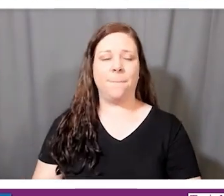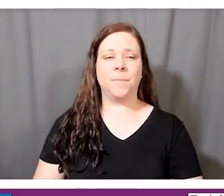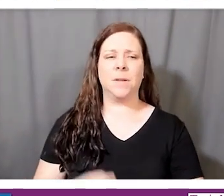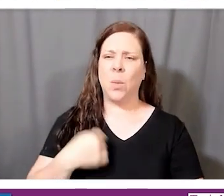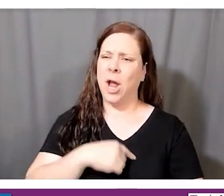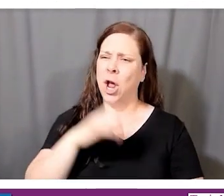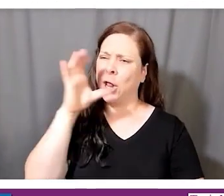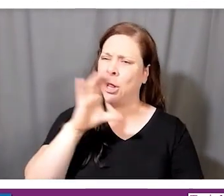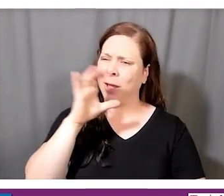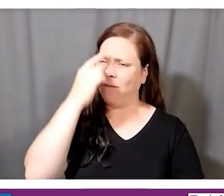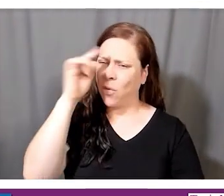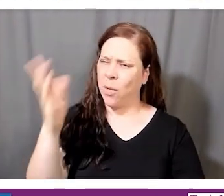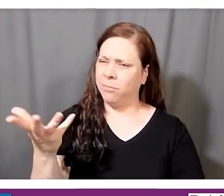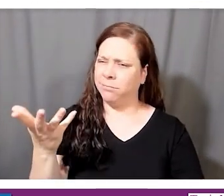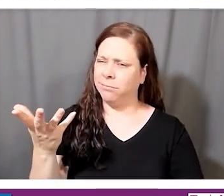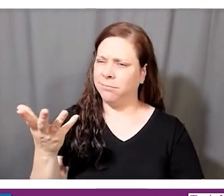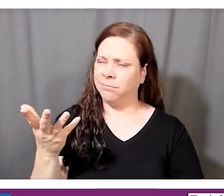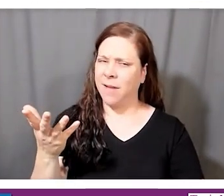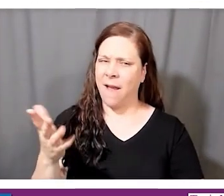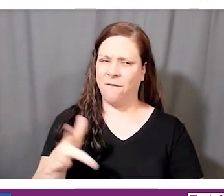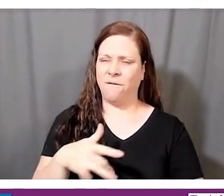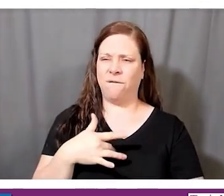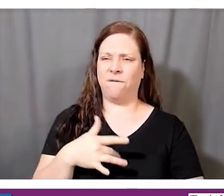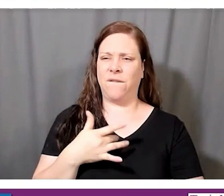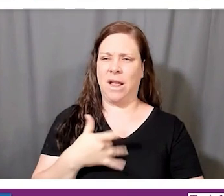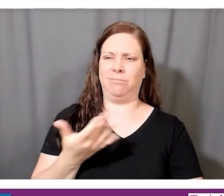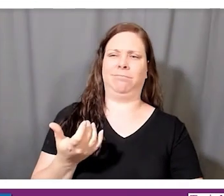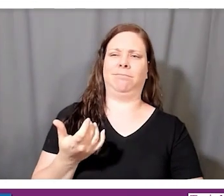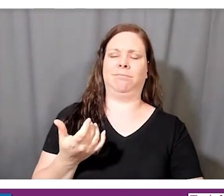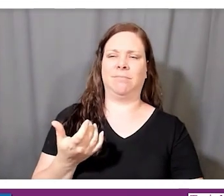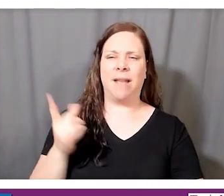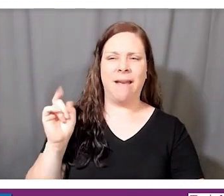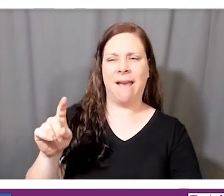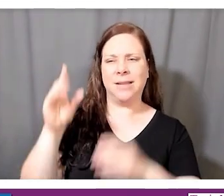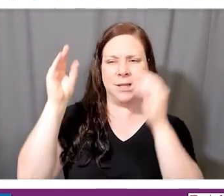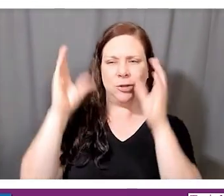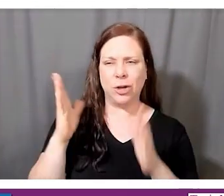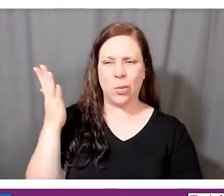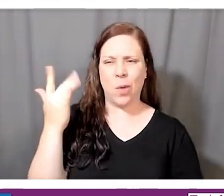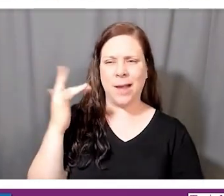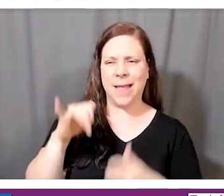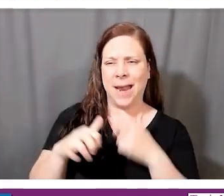like our knee-jerk reaction was to just kind of push back on that instructor and ask them, why is that an issue?